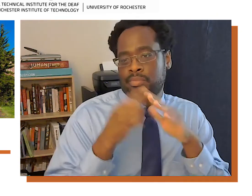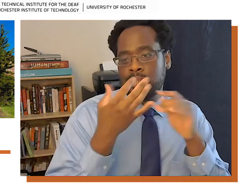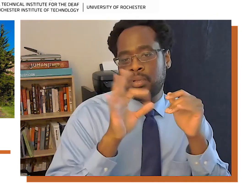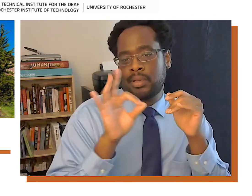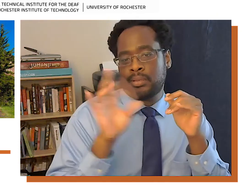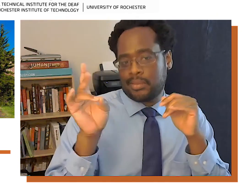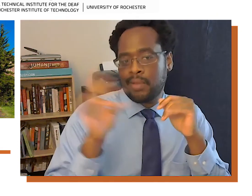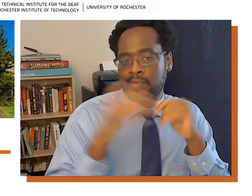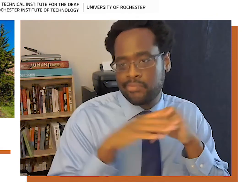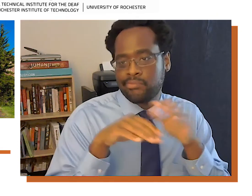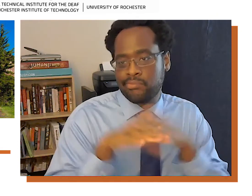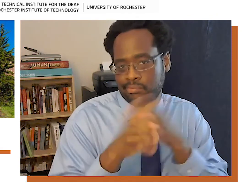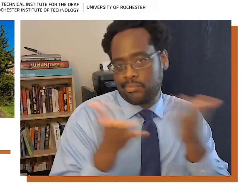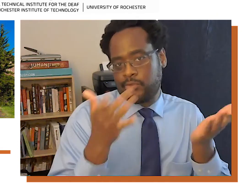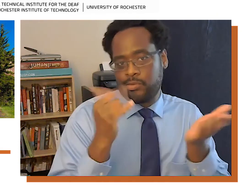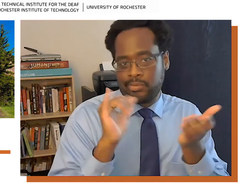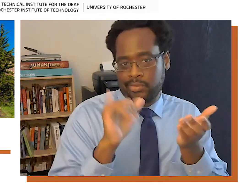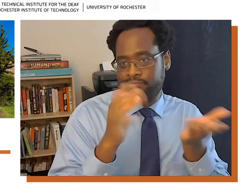so I started there in 1997...